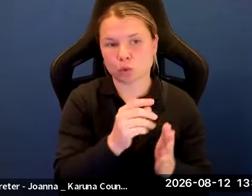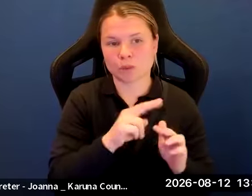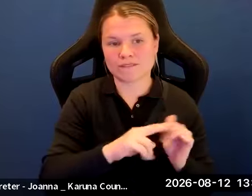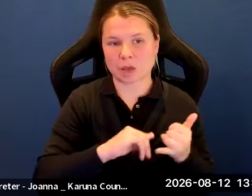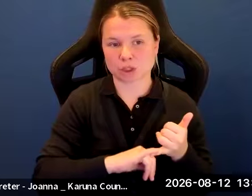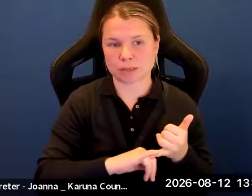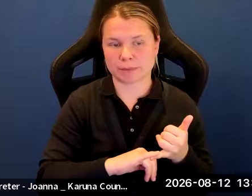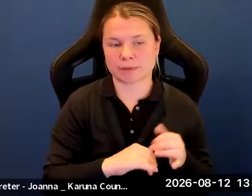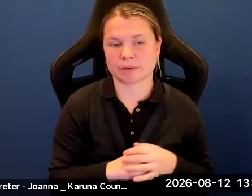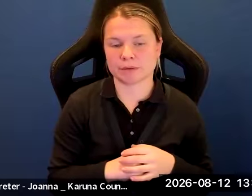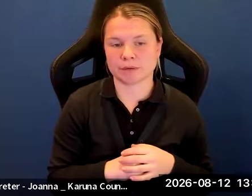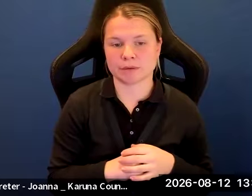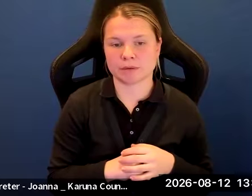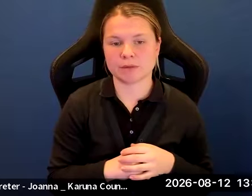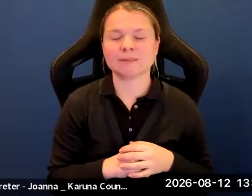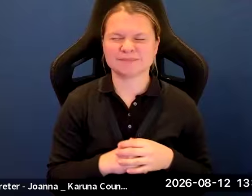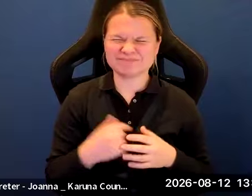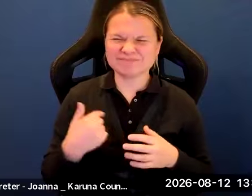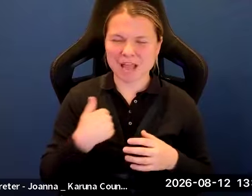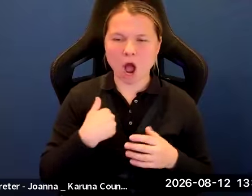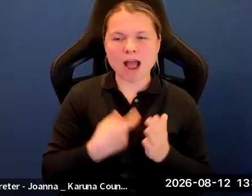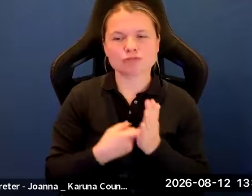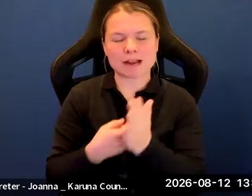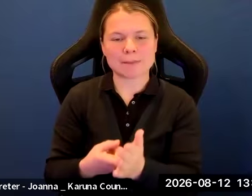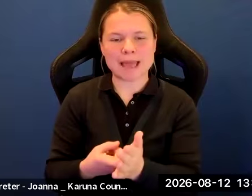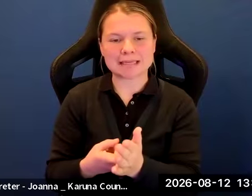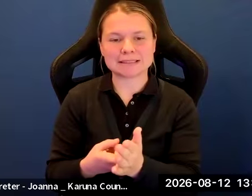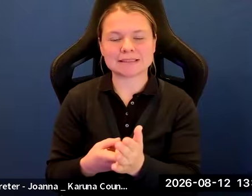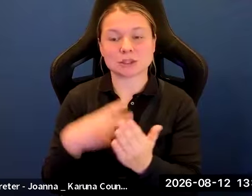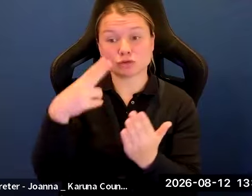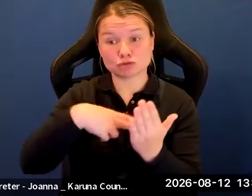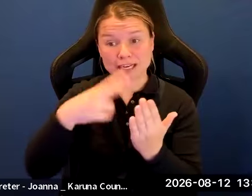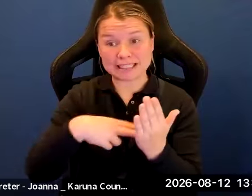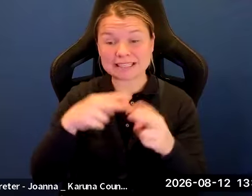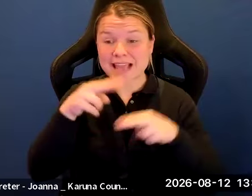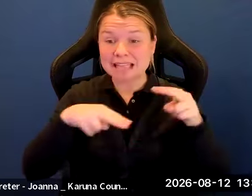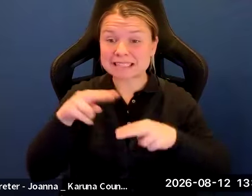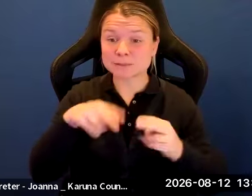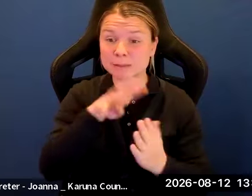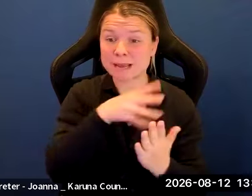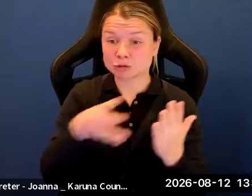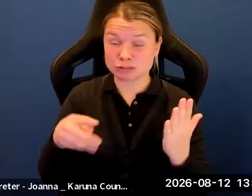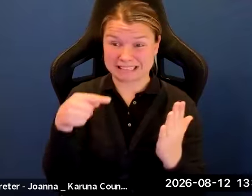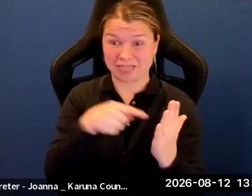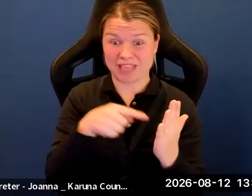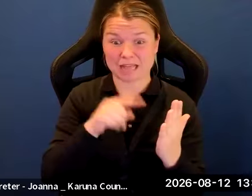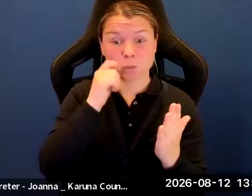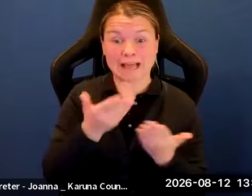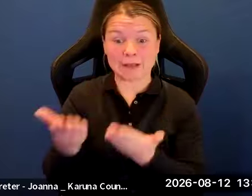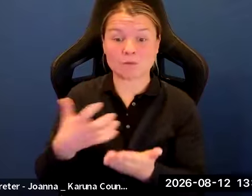research before submitting the proposal or can this happen during the fellowship.